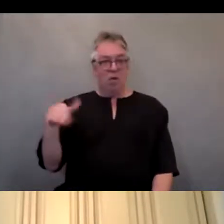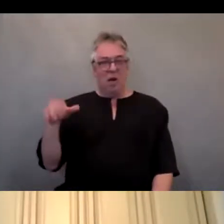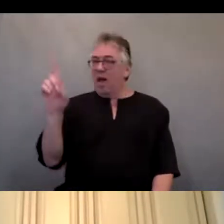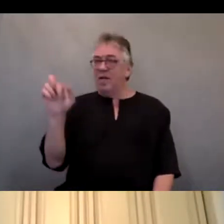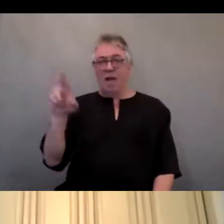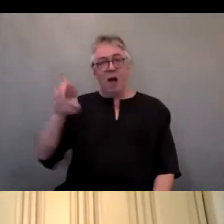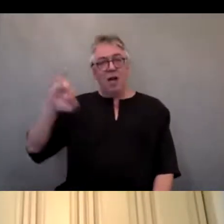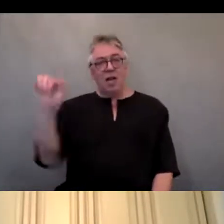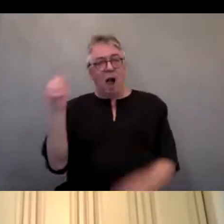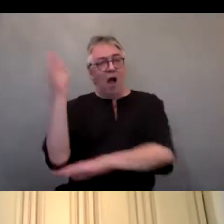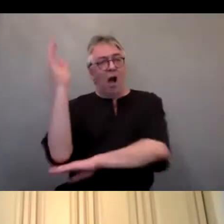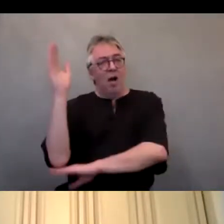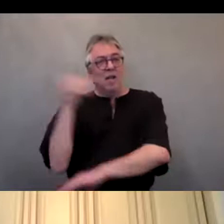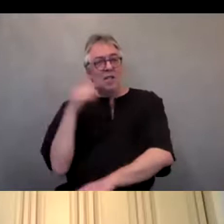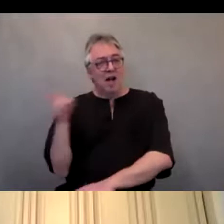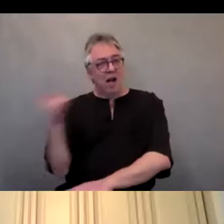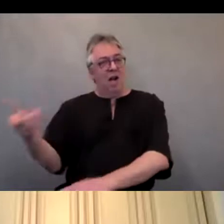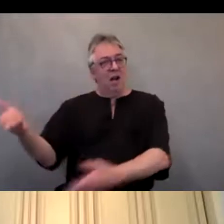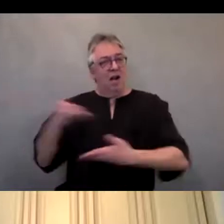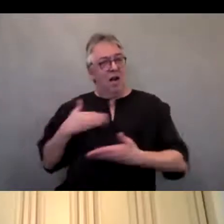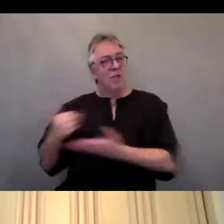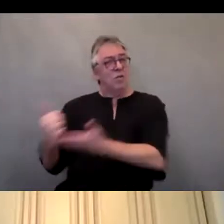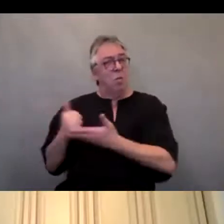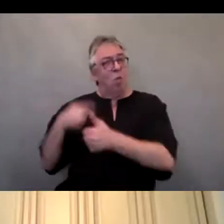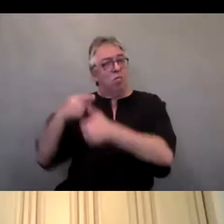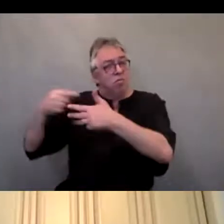that, first of all I didn't have all of the things that Darja was saying